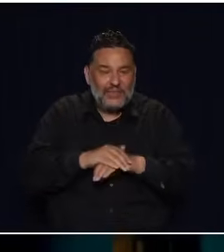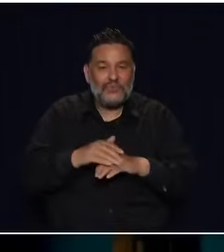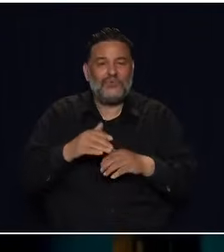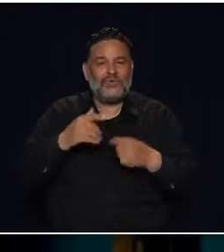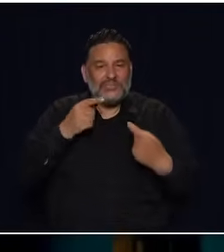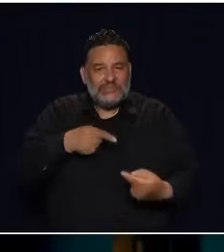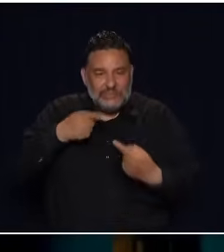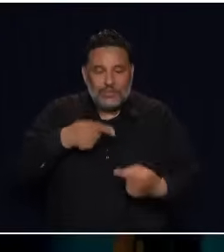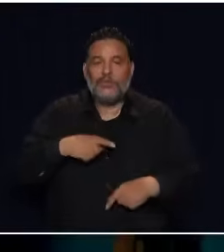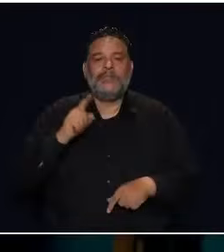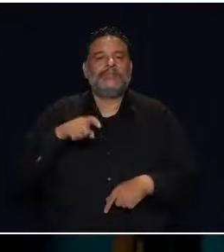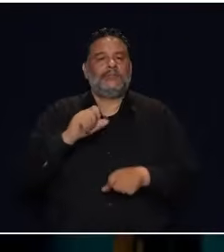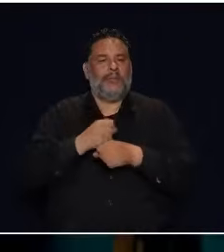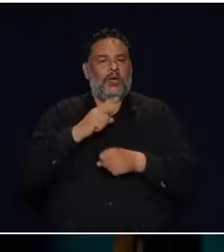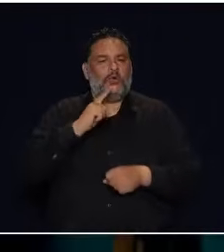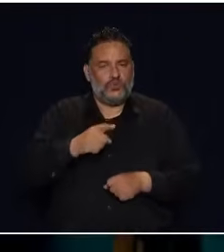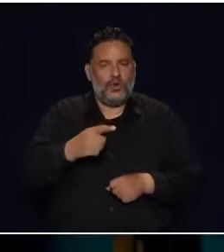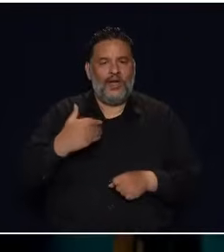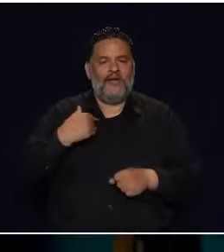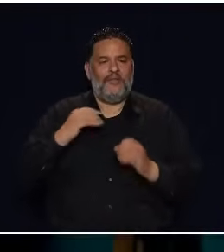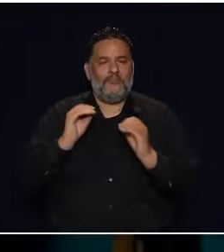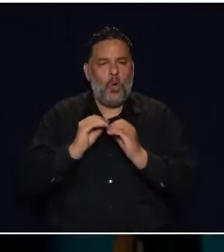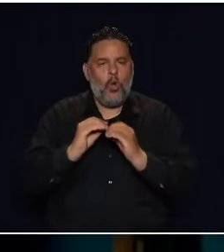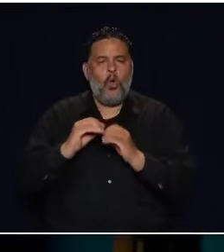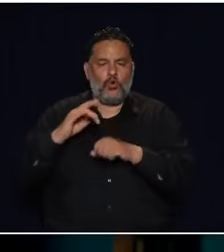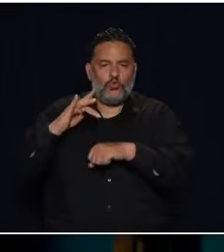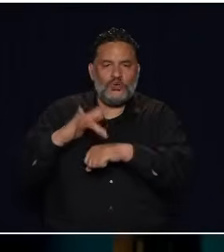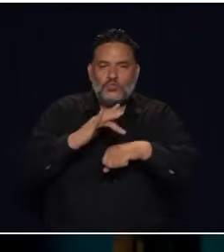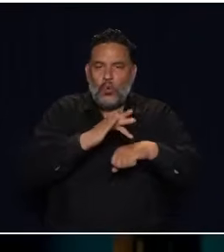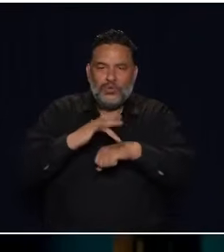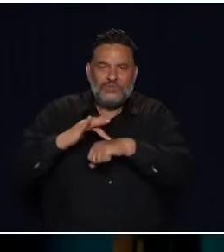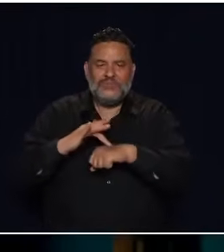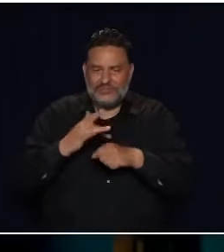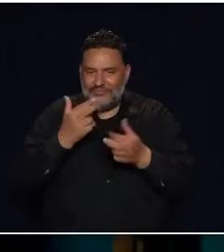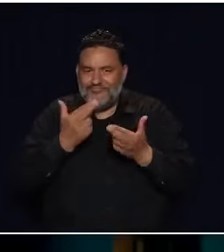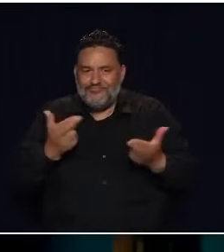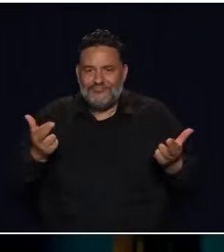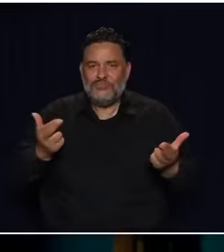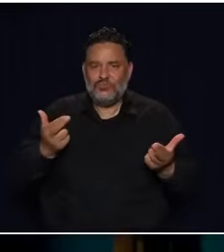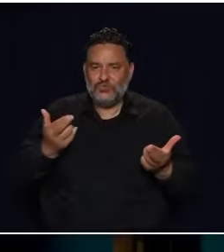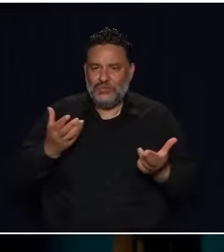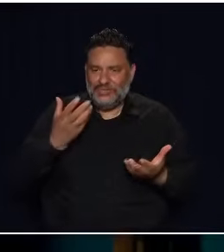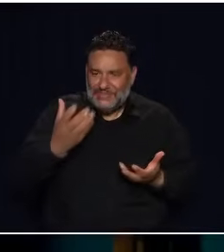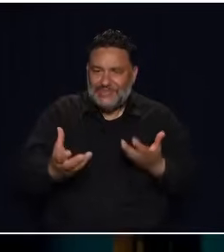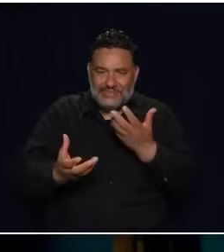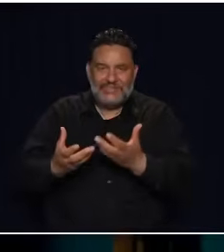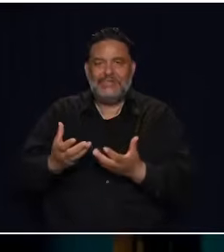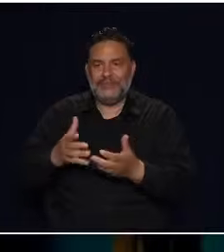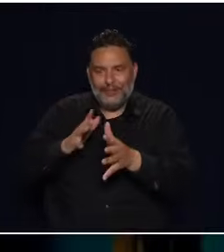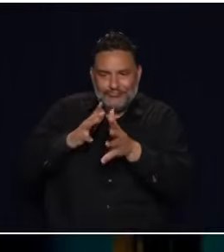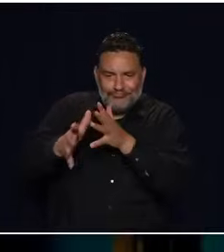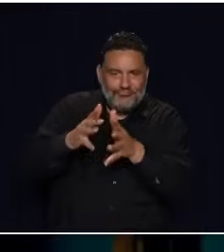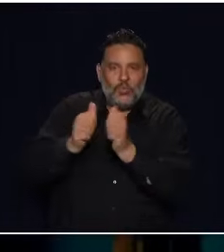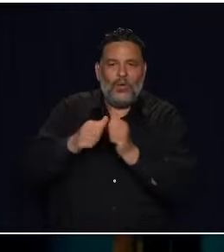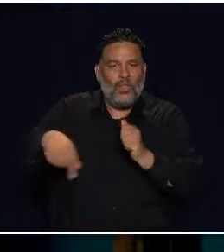IMP IMPA IMPACTED. A LOT OF THOSE FAMILIES WORK FULL TIME, DON'T SPEAK ENGLISH.